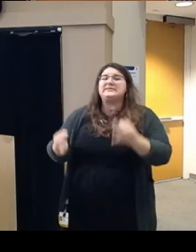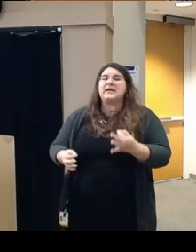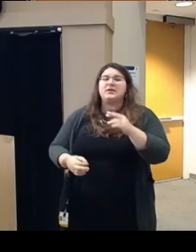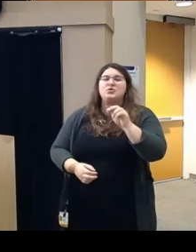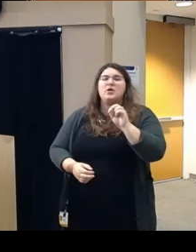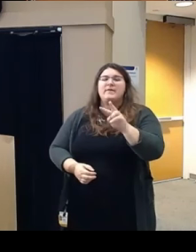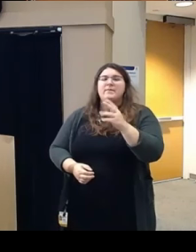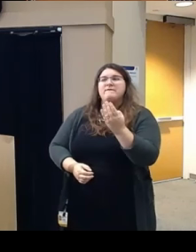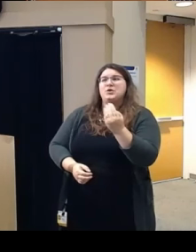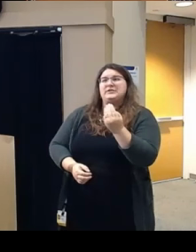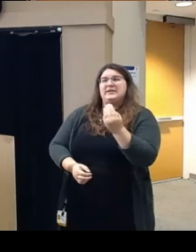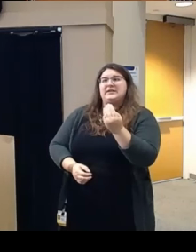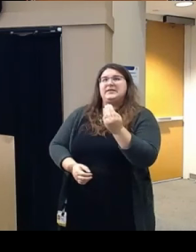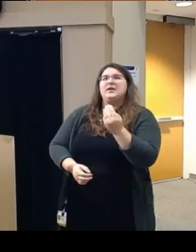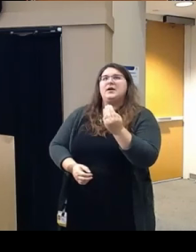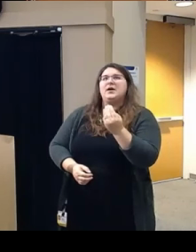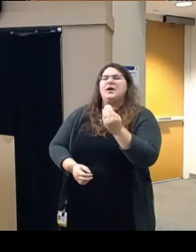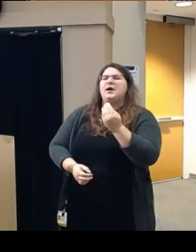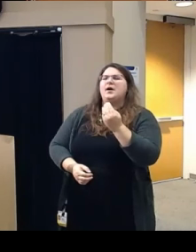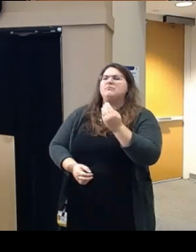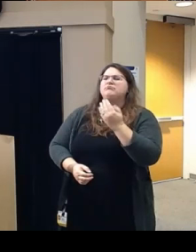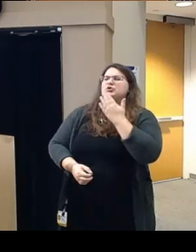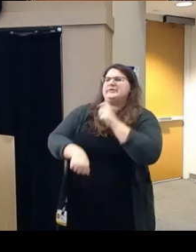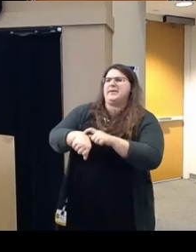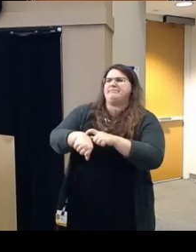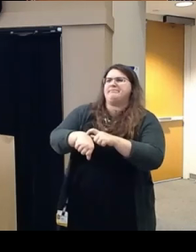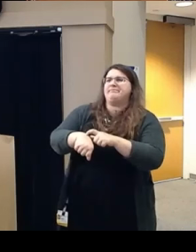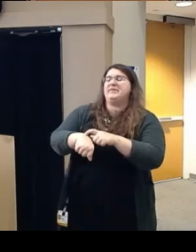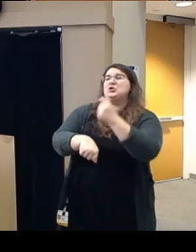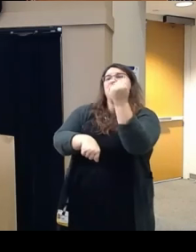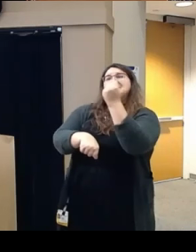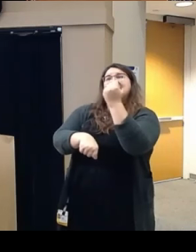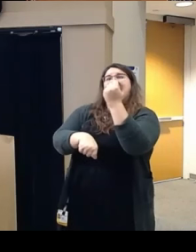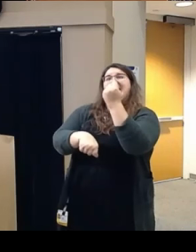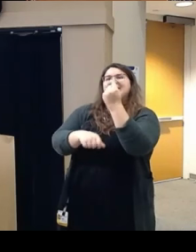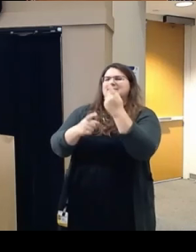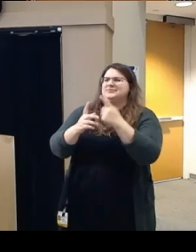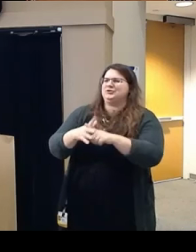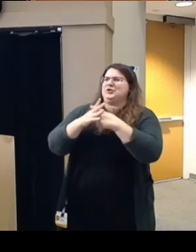Tuesday would be a lot easier than a Sunday to launch a new workflow on the impatient unit um